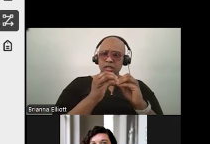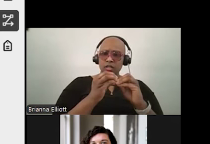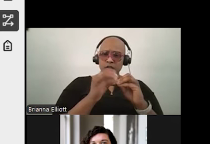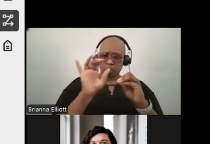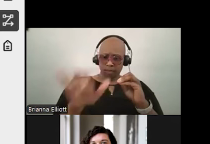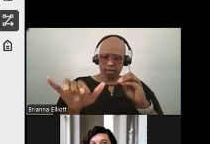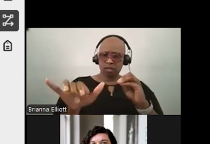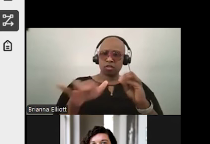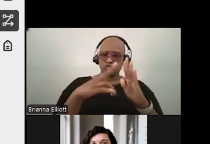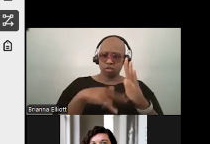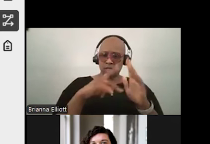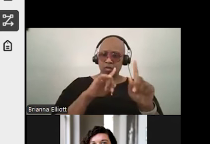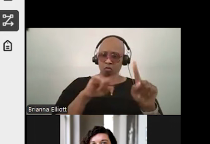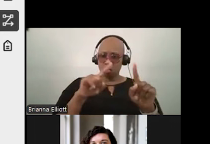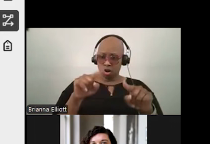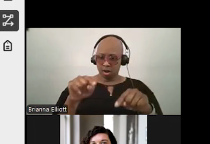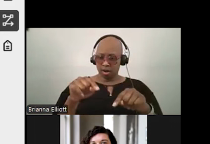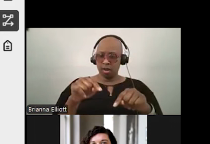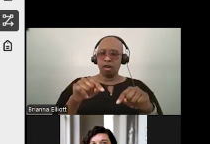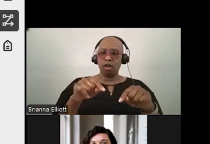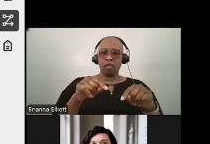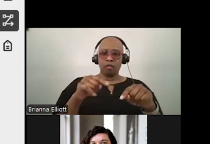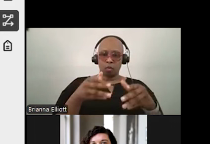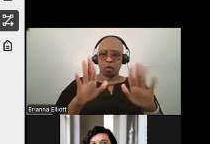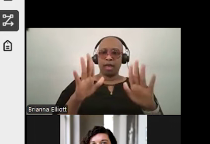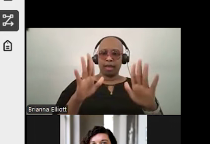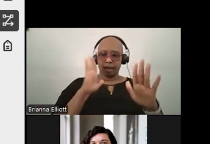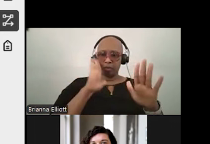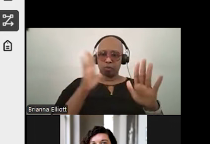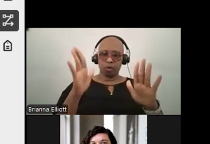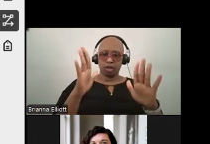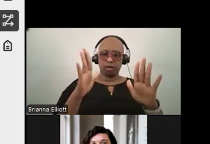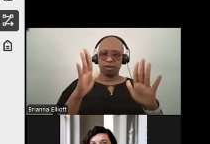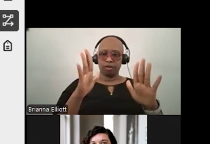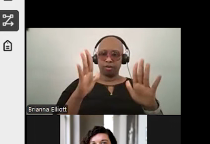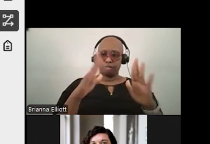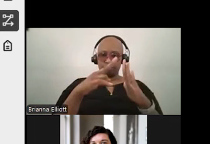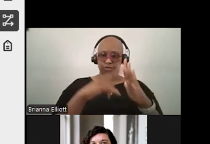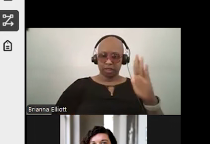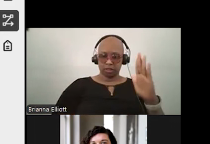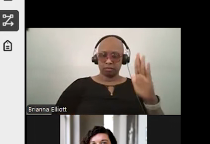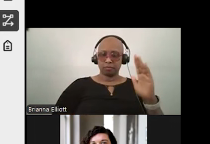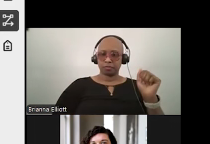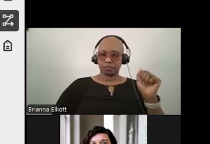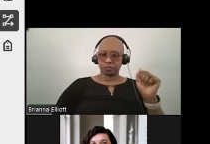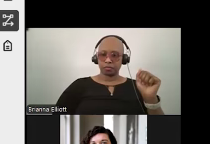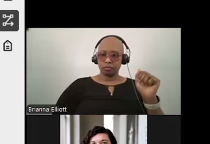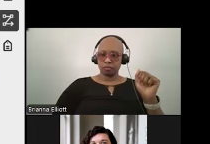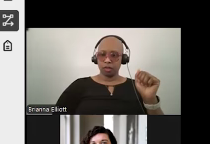how we're going to read all of these pieces. So I'm going to move Everyday Use. I want this